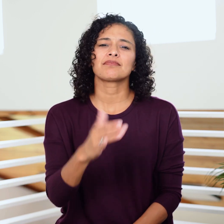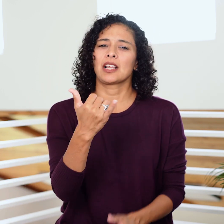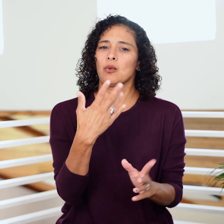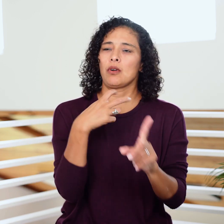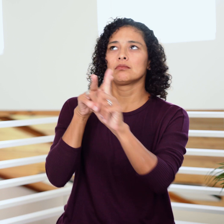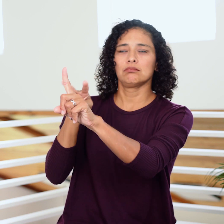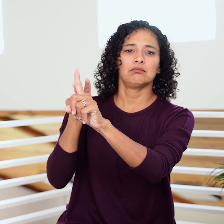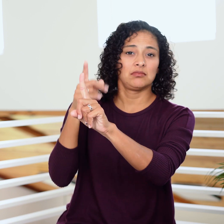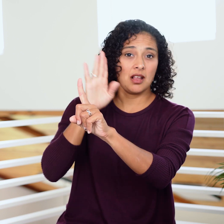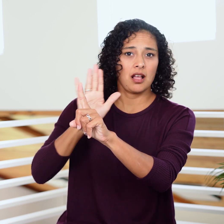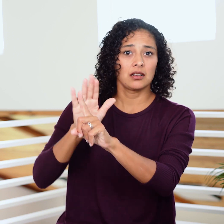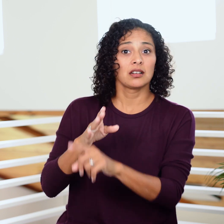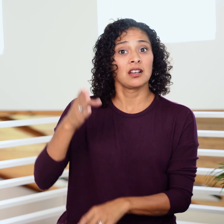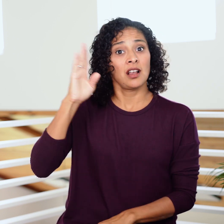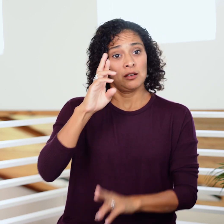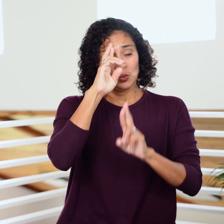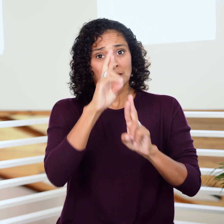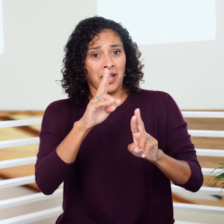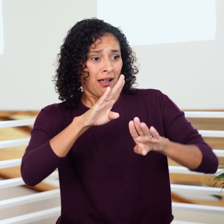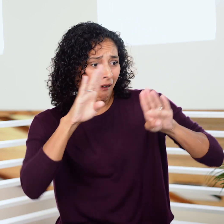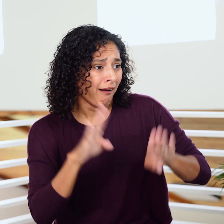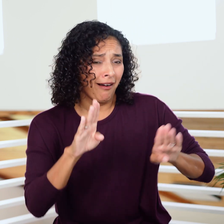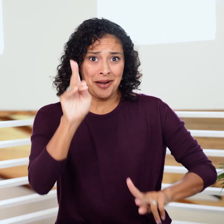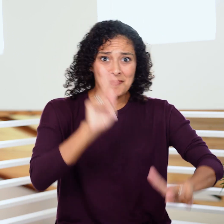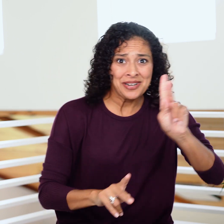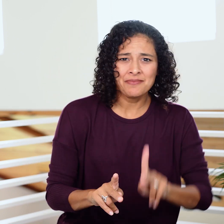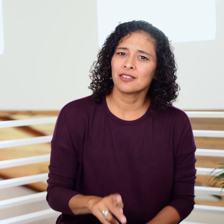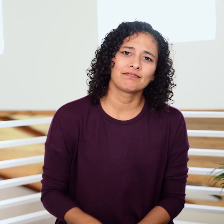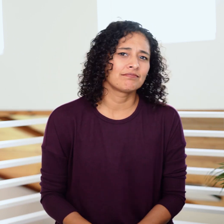The God Shot: God is no respecter of persons.